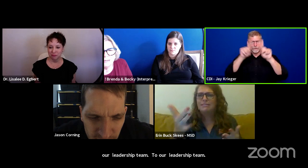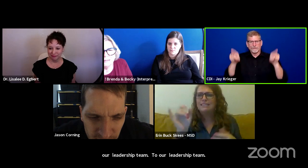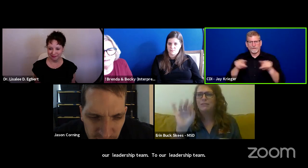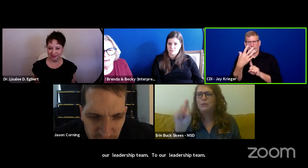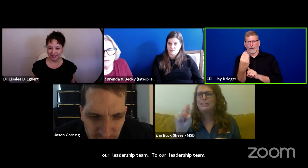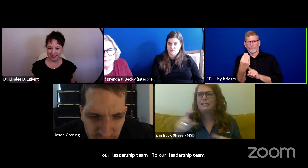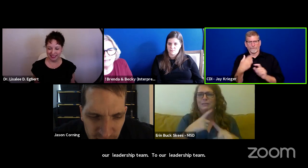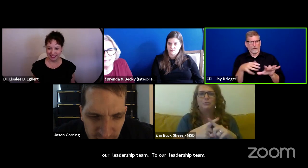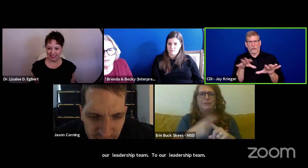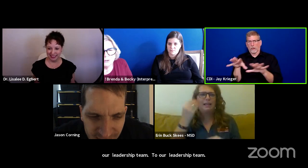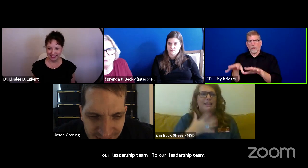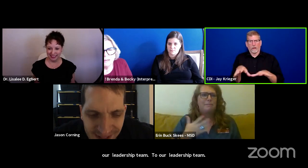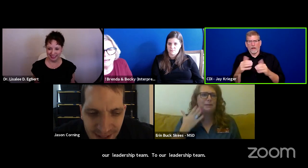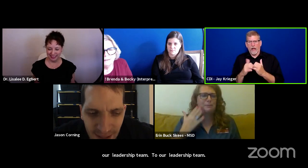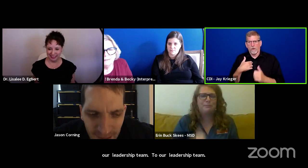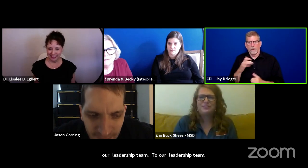All I see is Zoom.